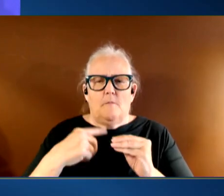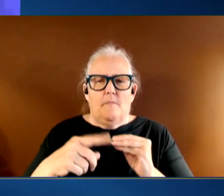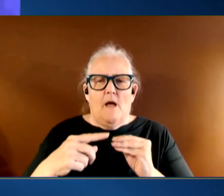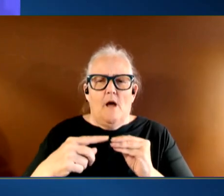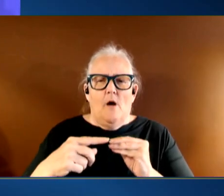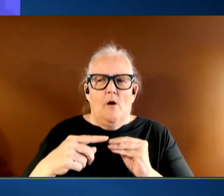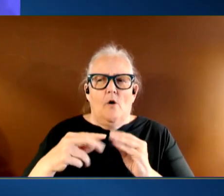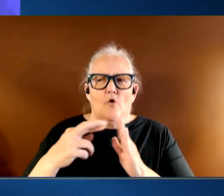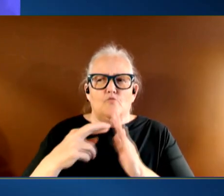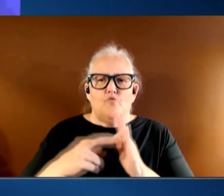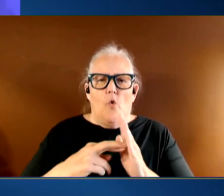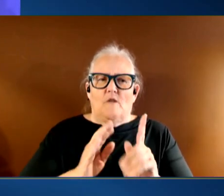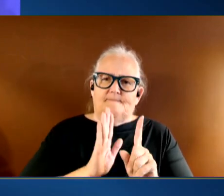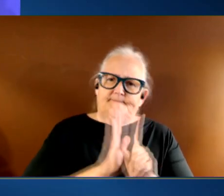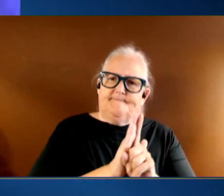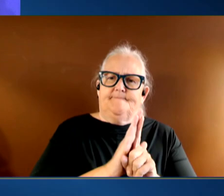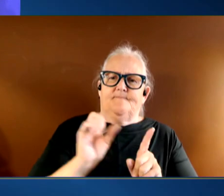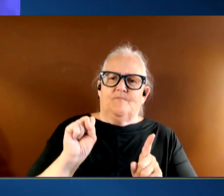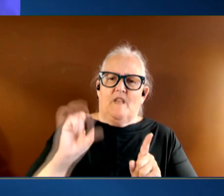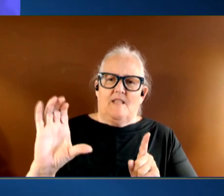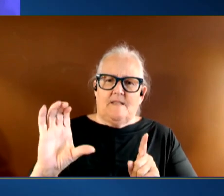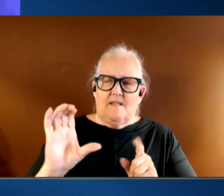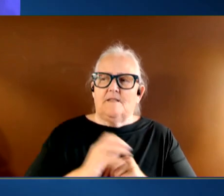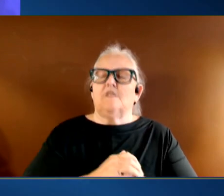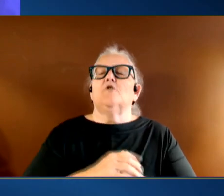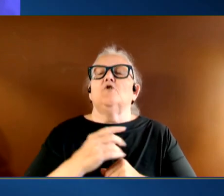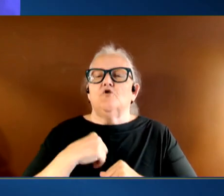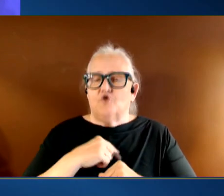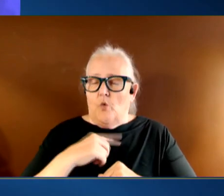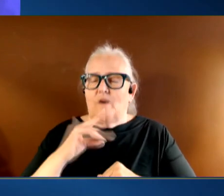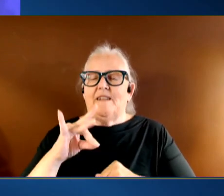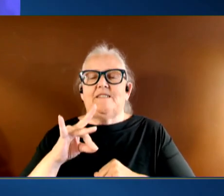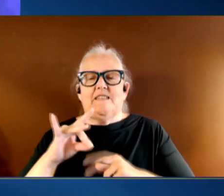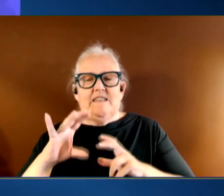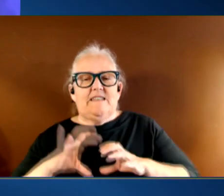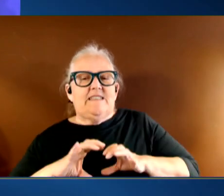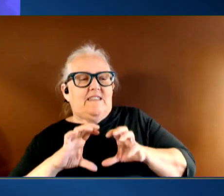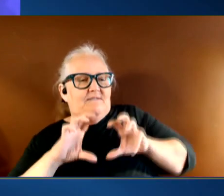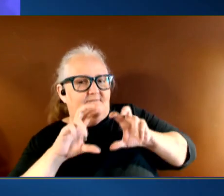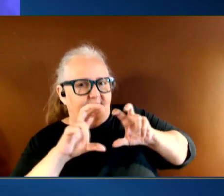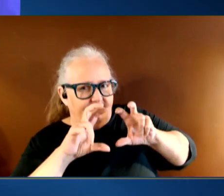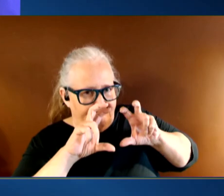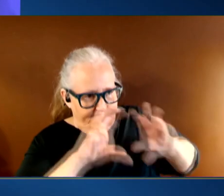we have invested significantly -- and a couple of our partners are here today. I don't know where